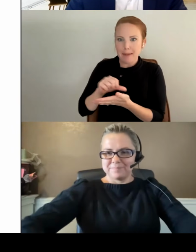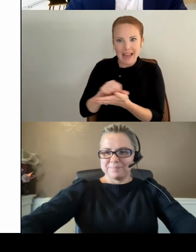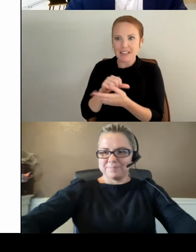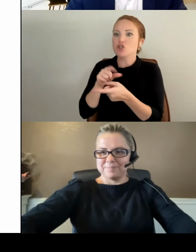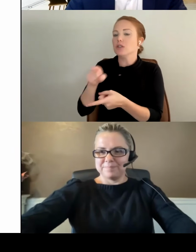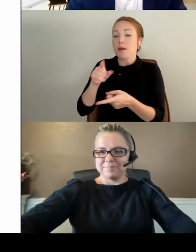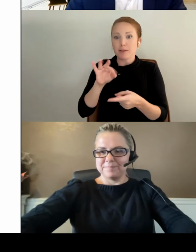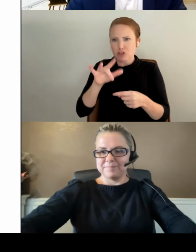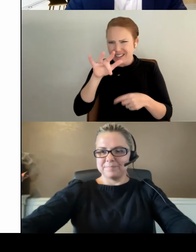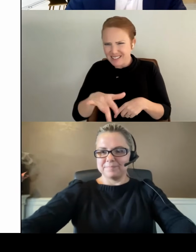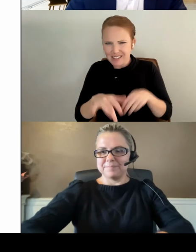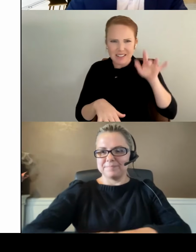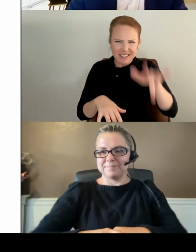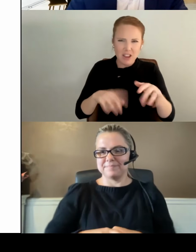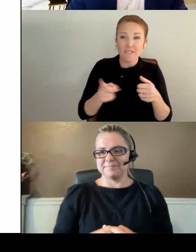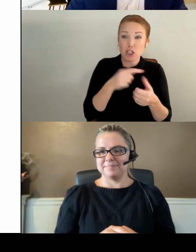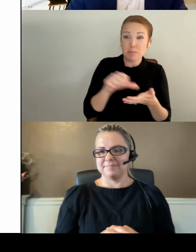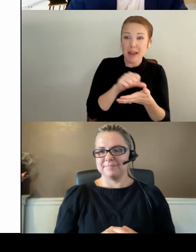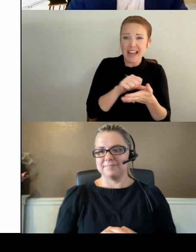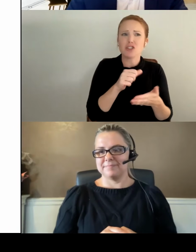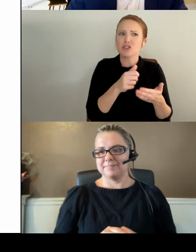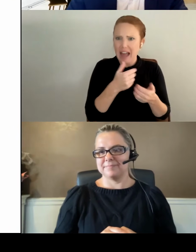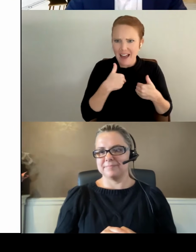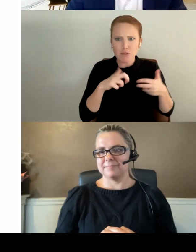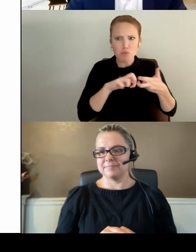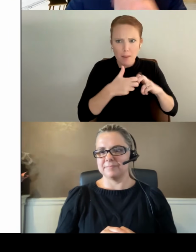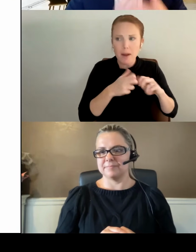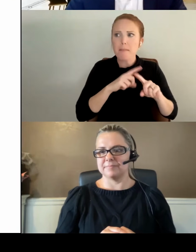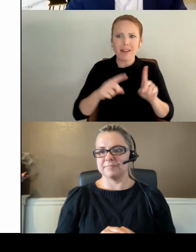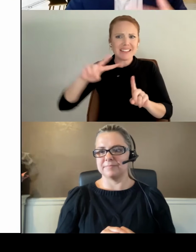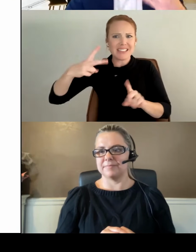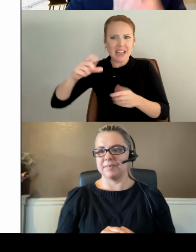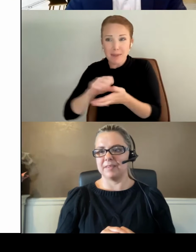my colleague is there to say oh, you know can we find this on the screen and click this, go